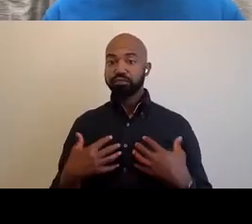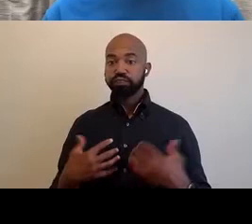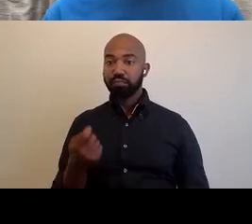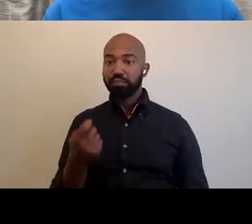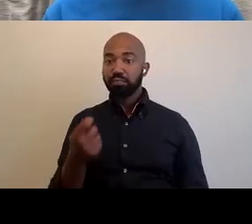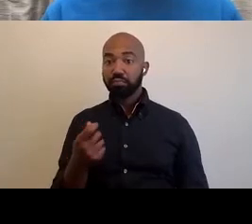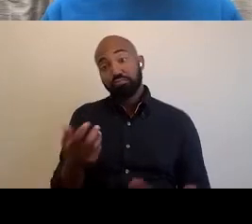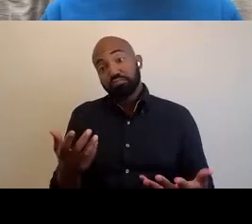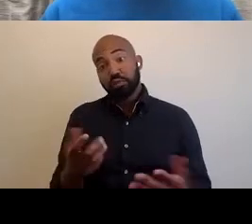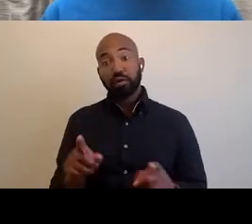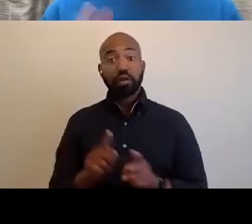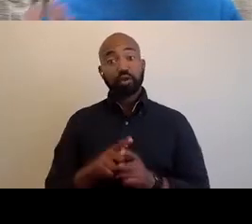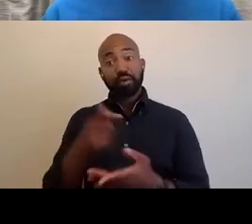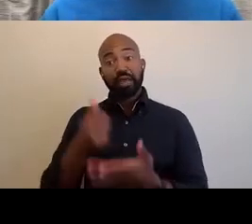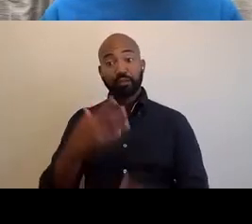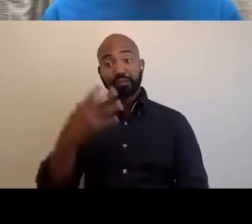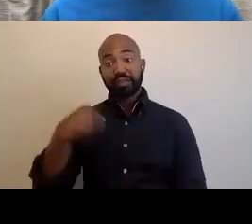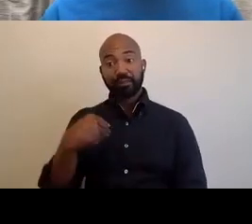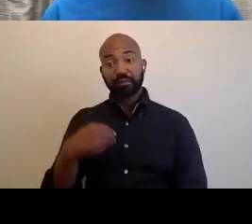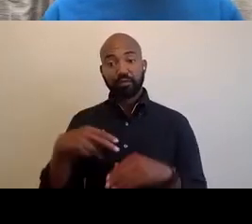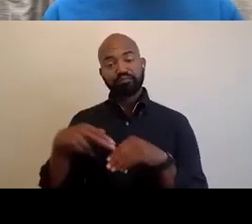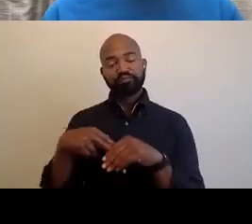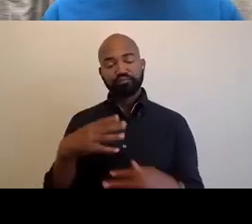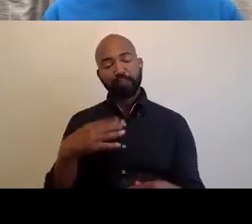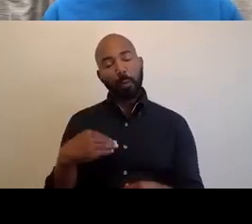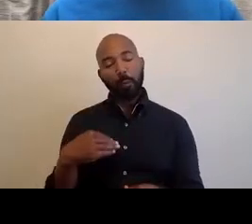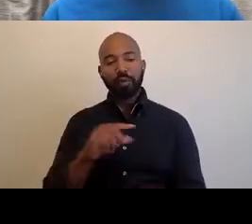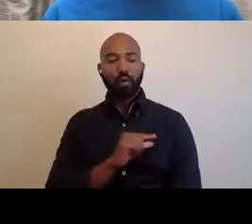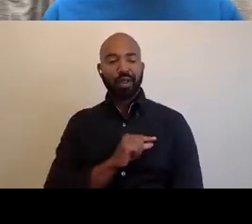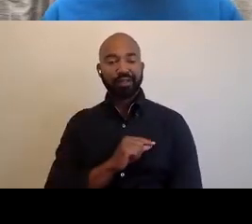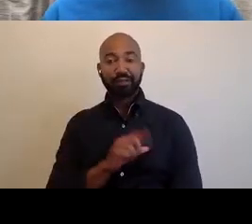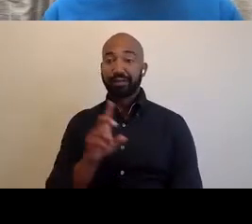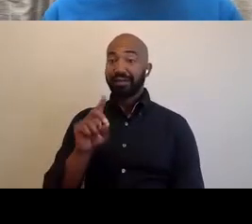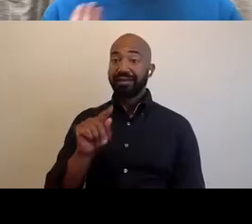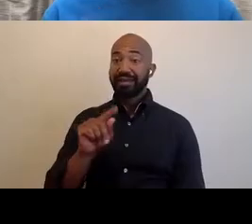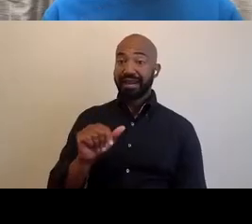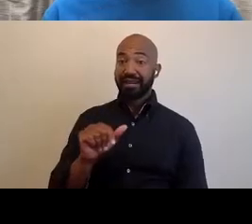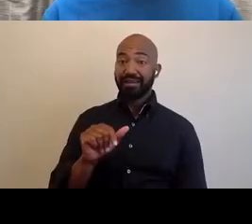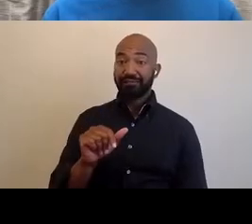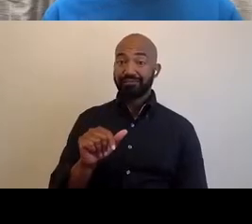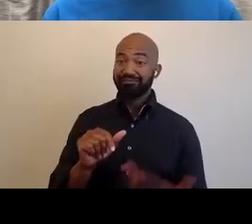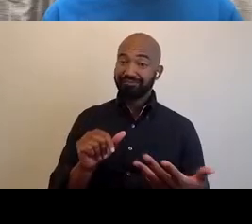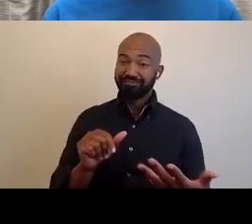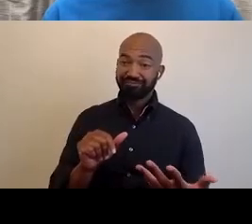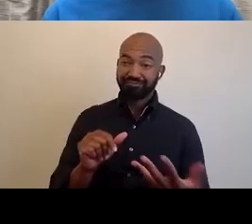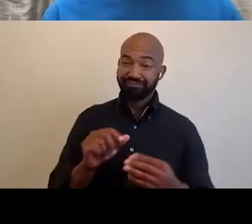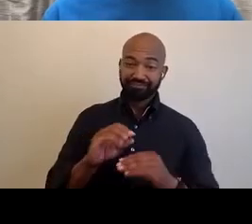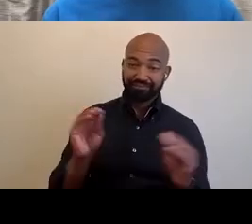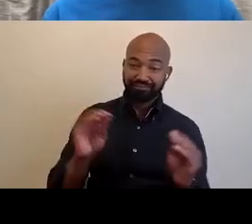the quality of your sleep. Again, data doesn't show either of those, but I like to introduce this to my patients